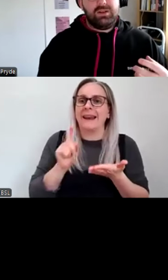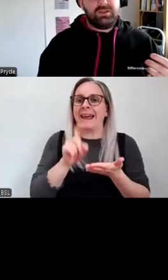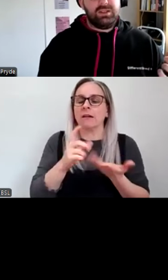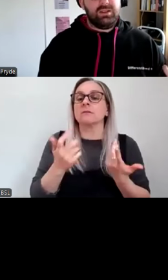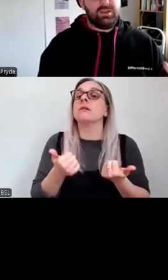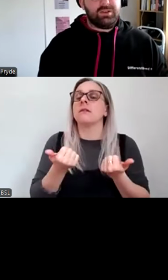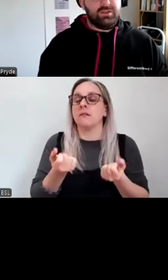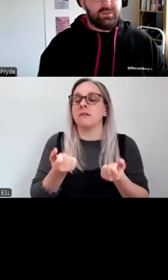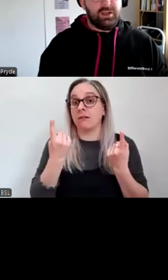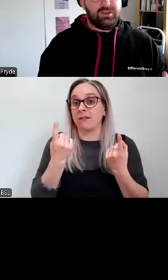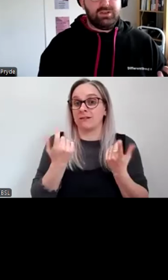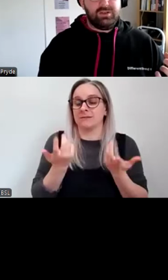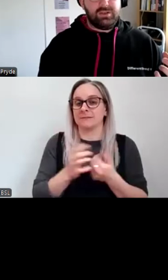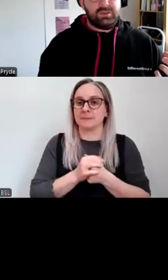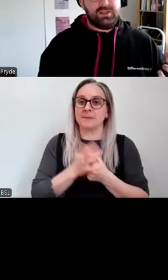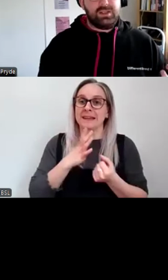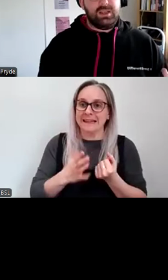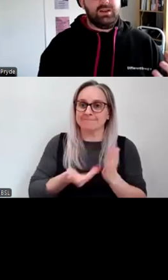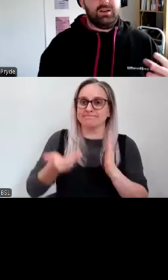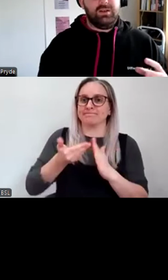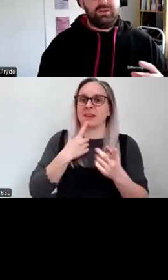We can also see the structure of our page. As we can see here,